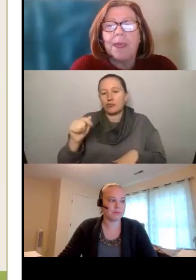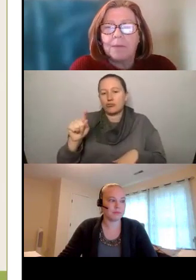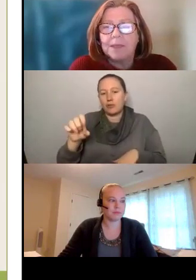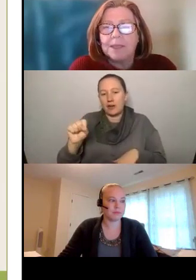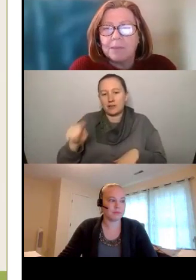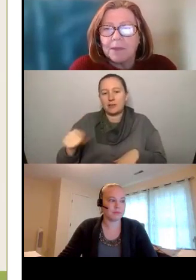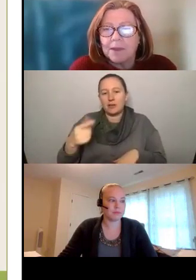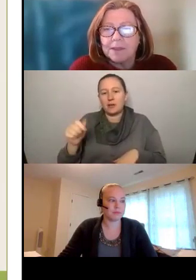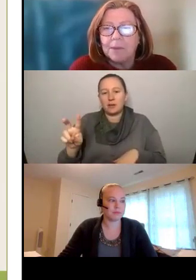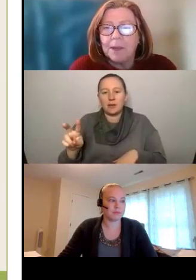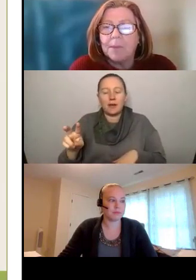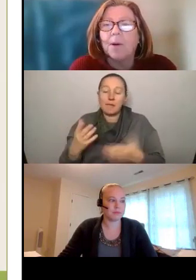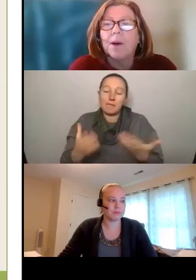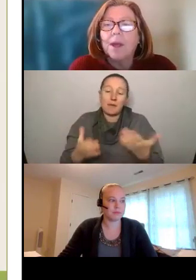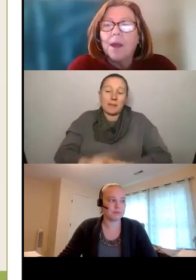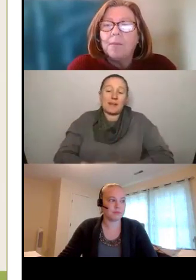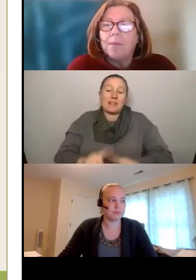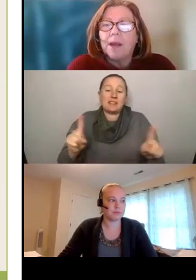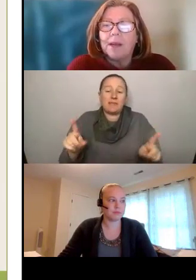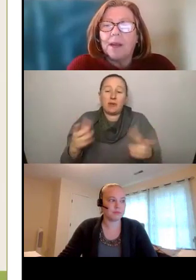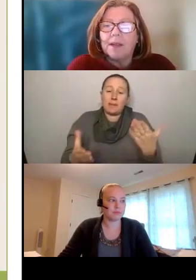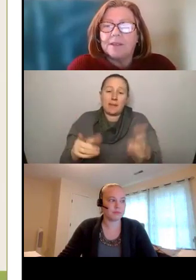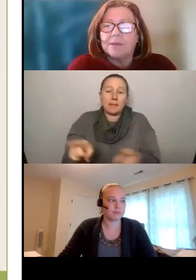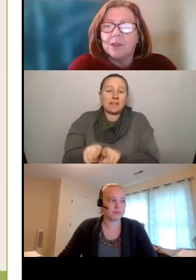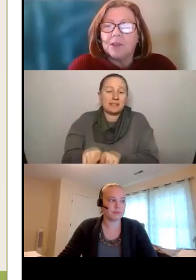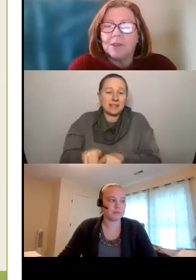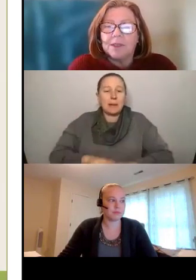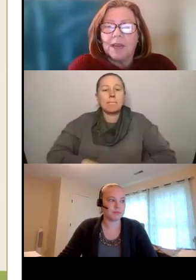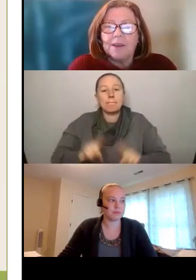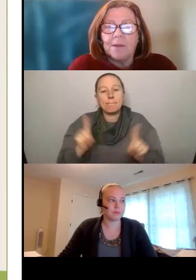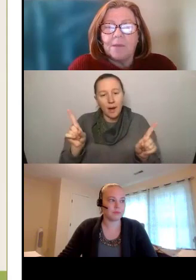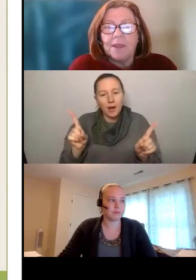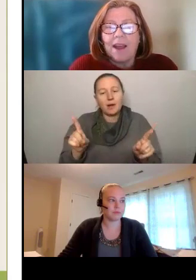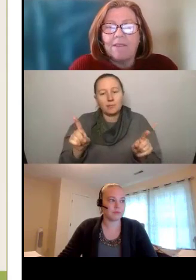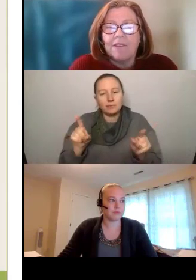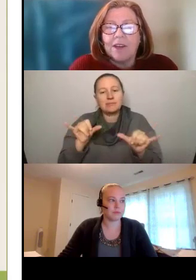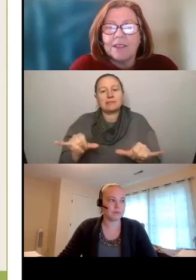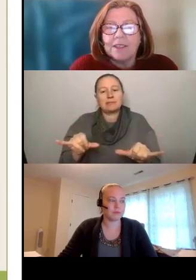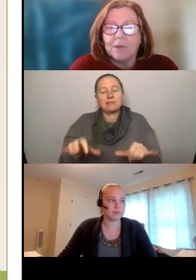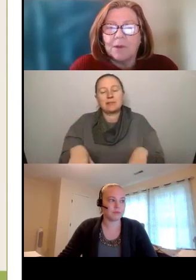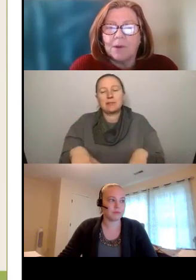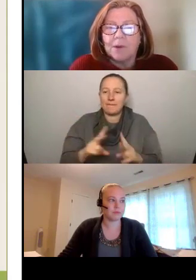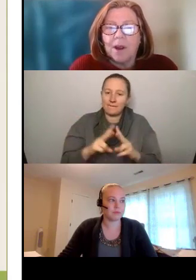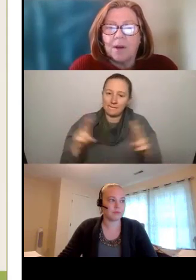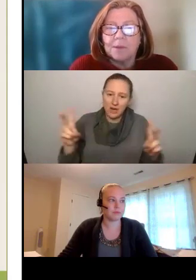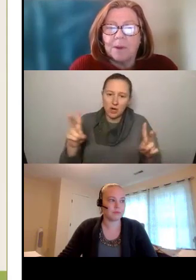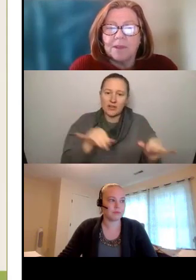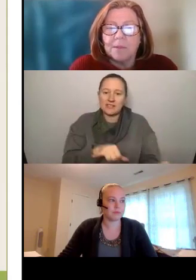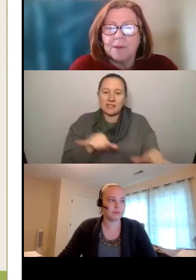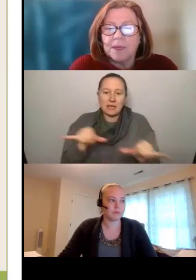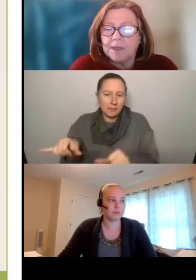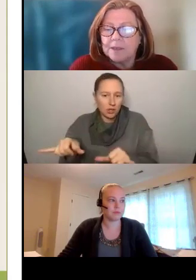They can be the same people, but it's what you assign to them and they have very similar responsibilities.